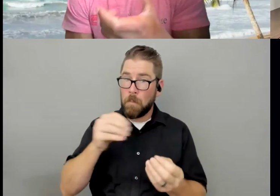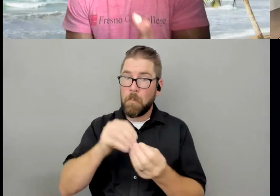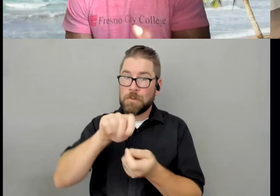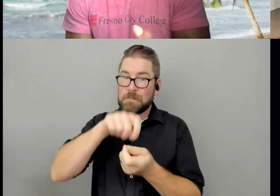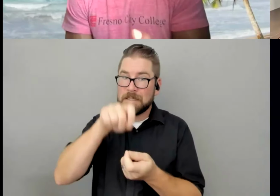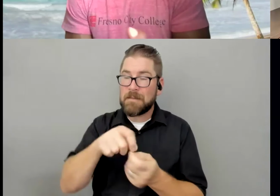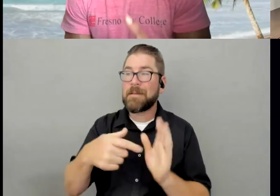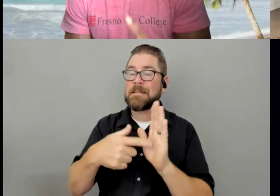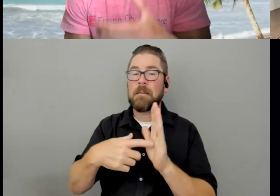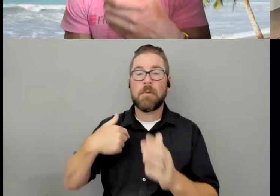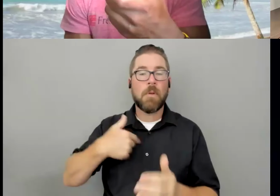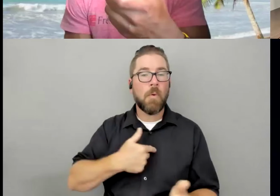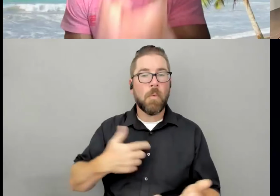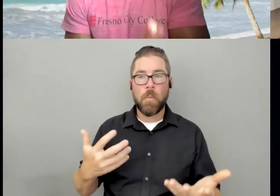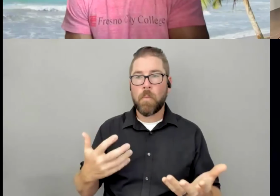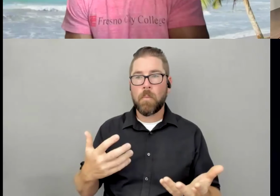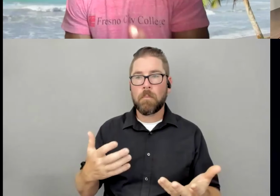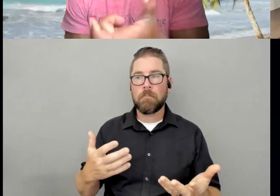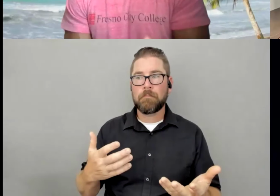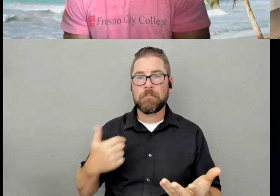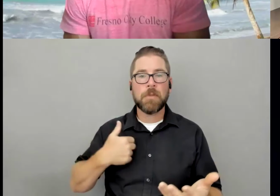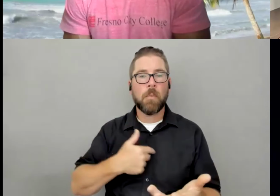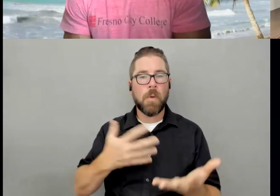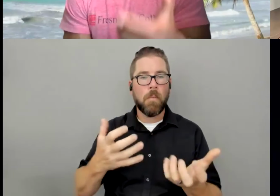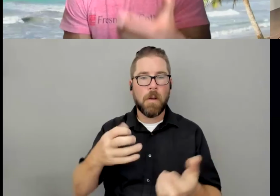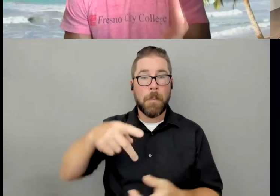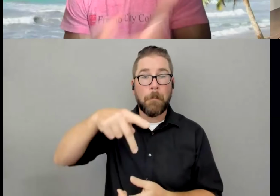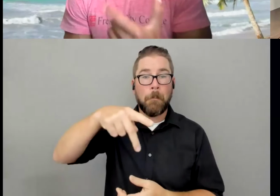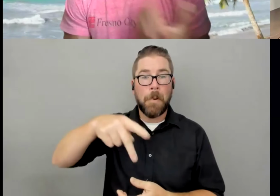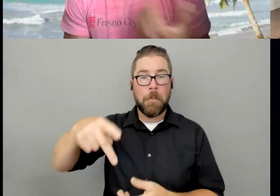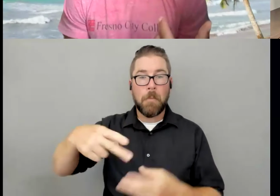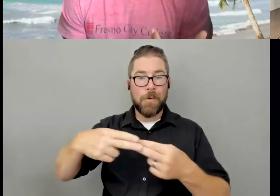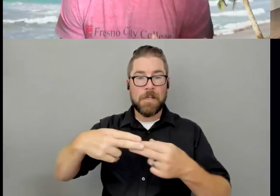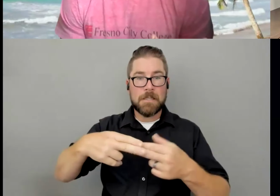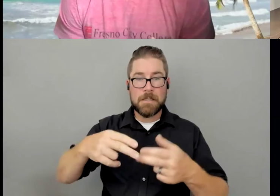that you can provide to students on the first day of class explaining what Early Alert is.